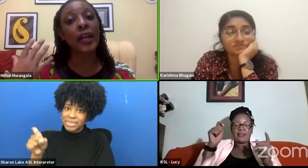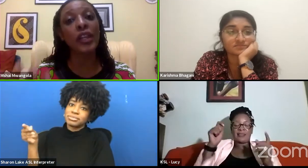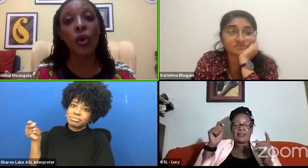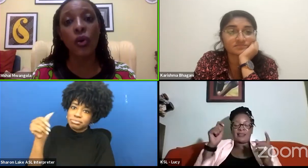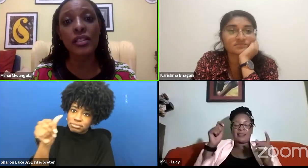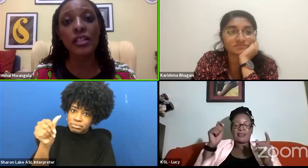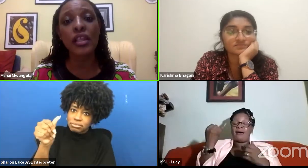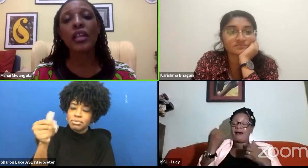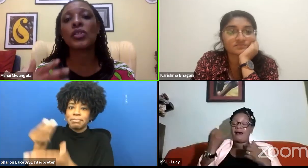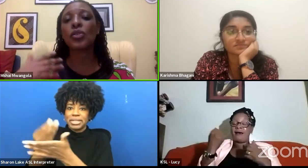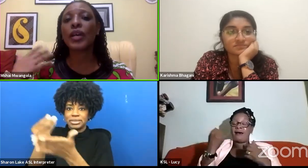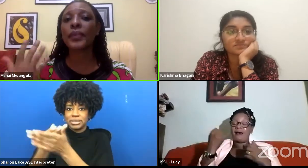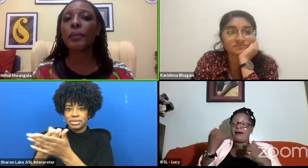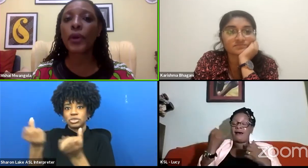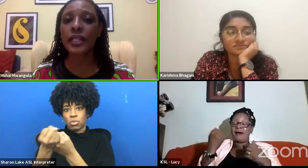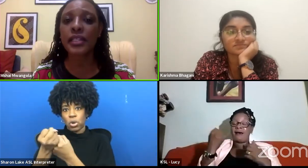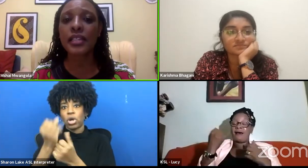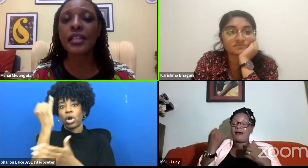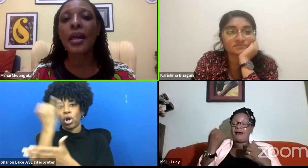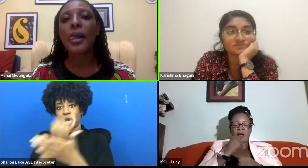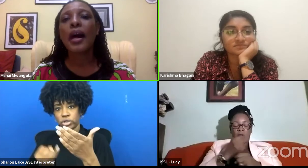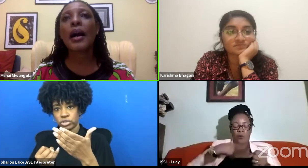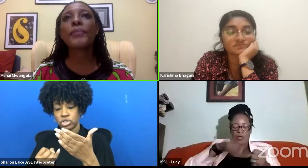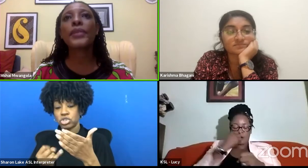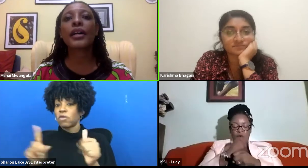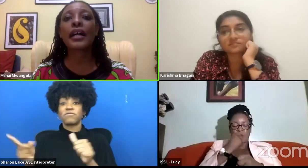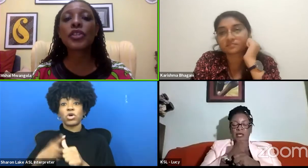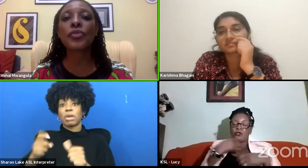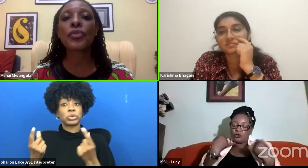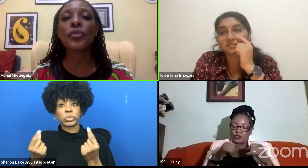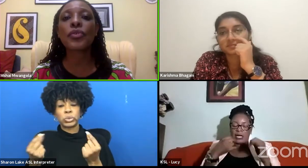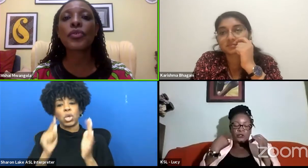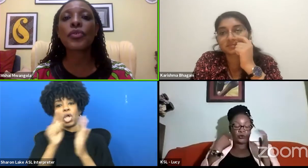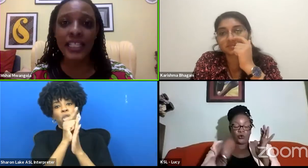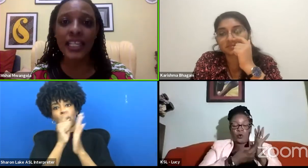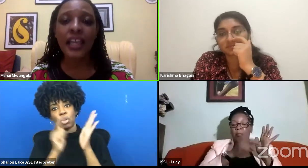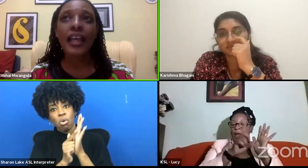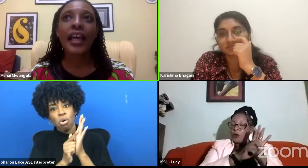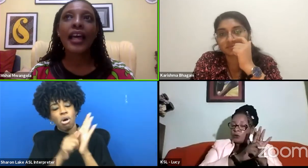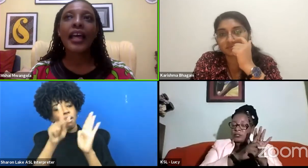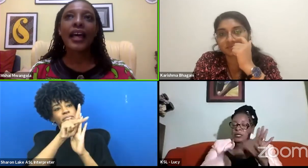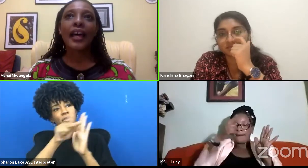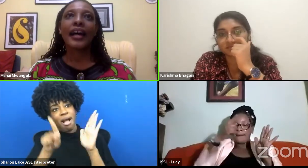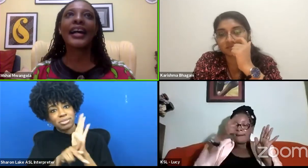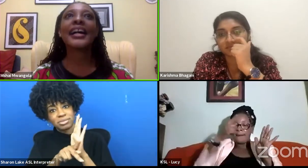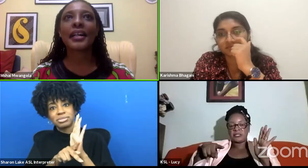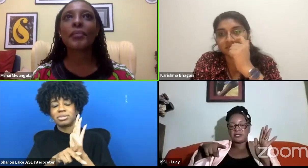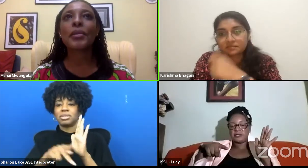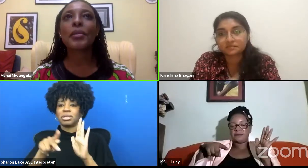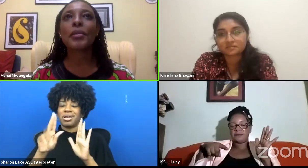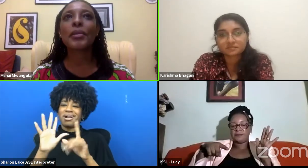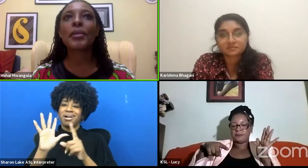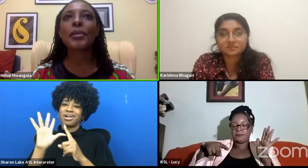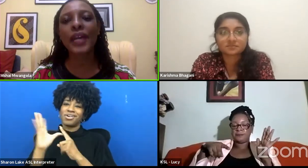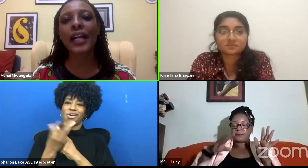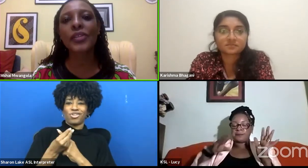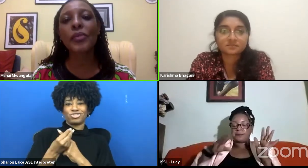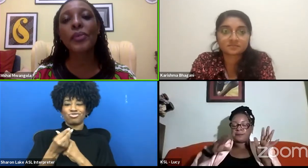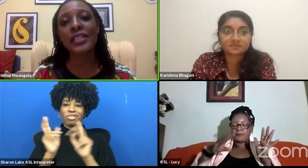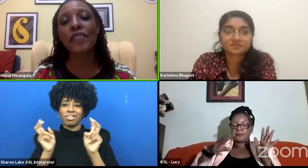at the laws, is to look at the policies, the cultural policy, people have been working on the cultural policy